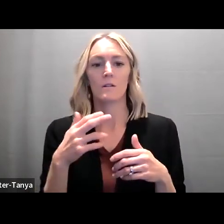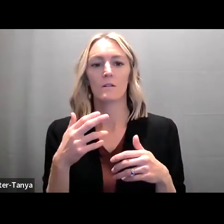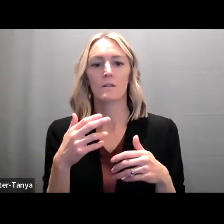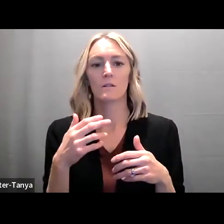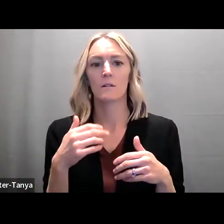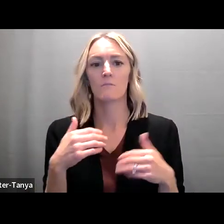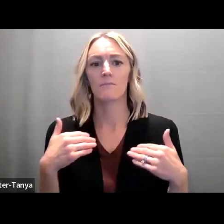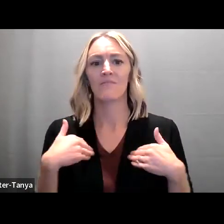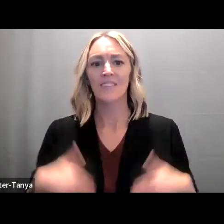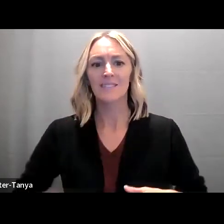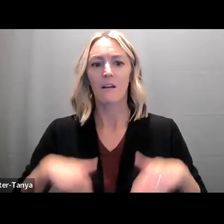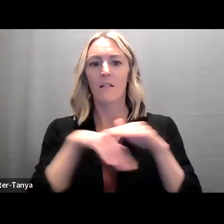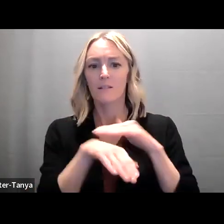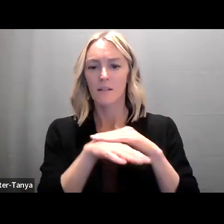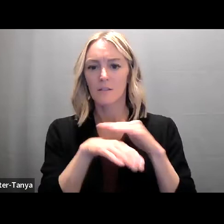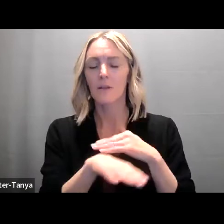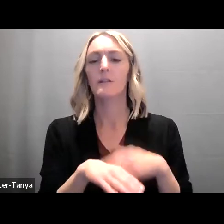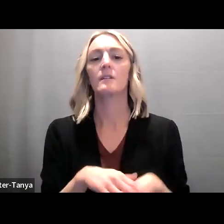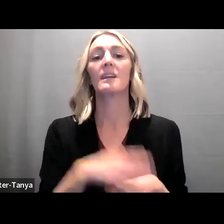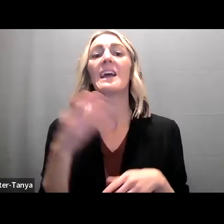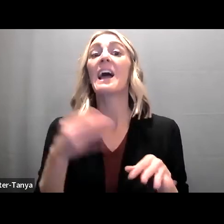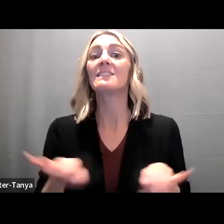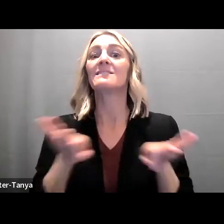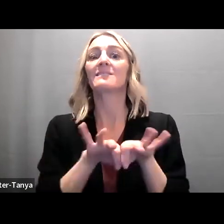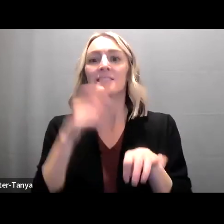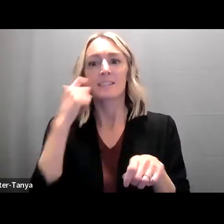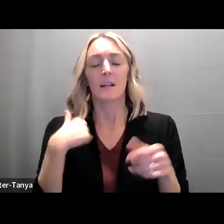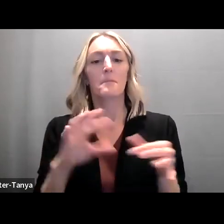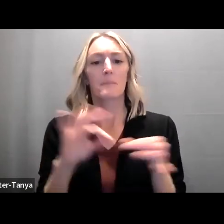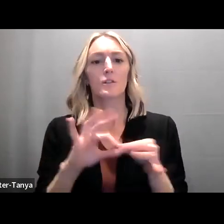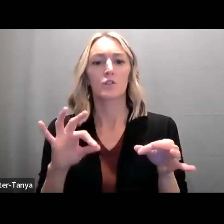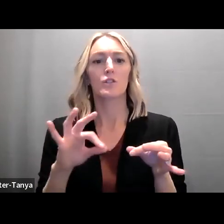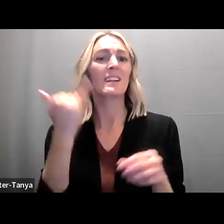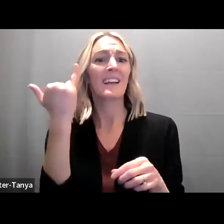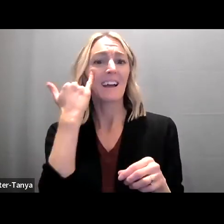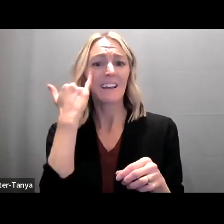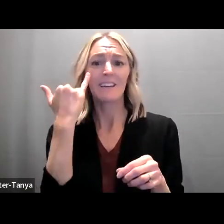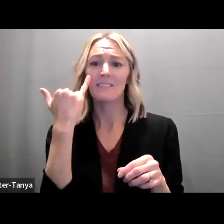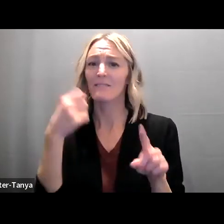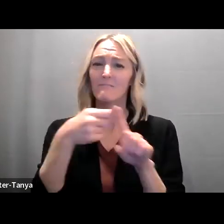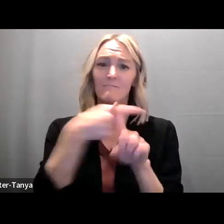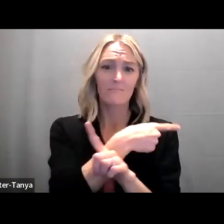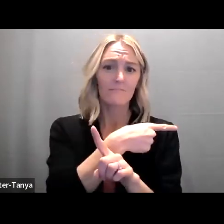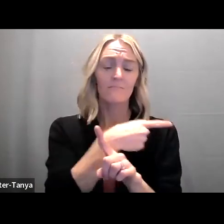And key to note here that as I mentioned, any deviation these has to be supported by